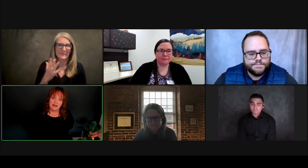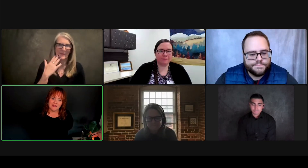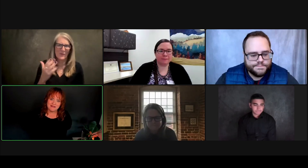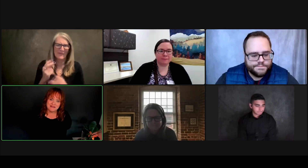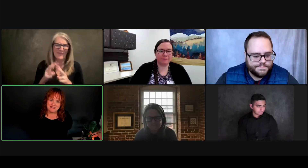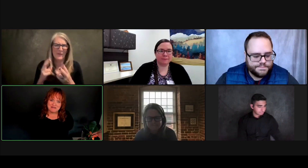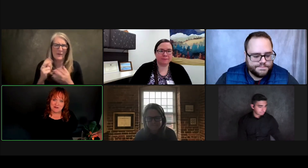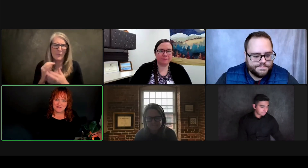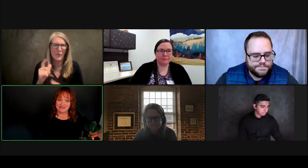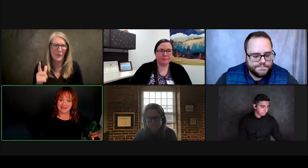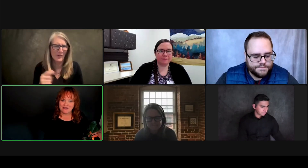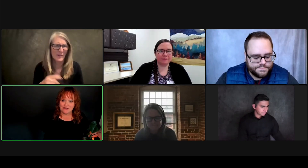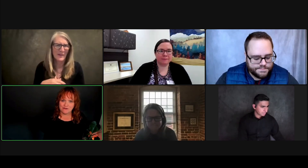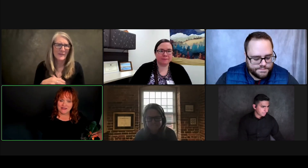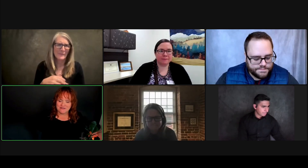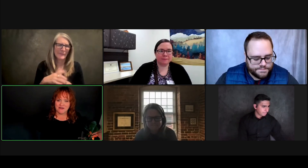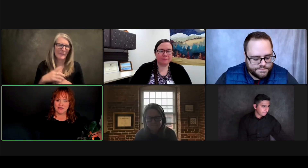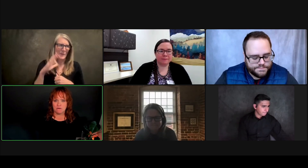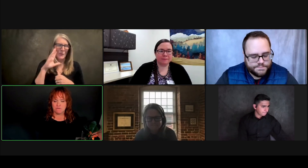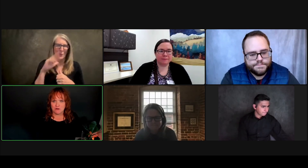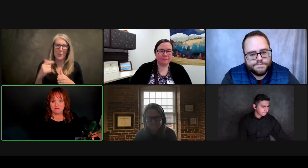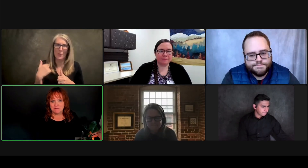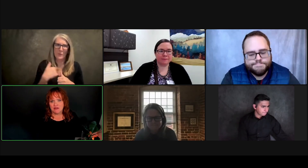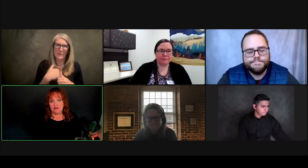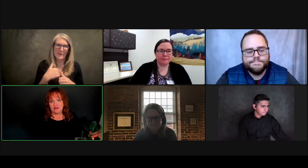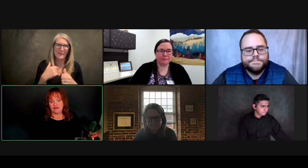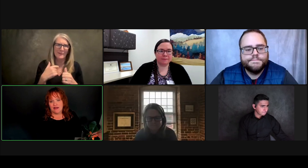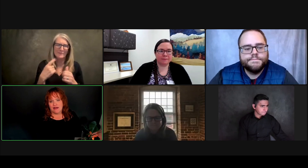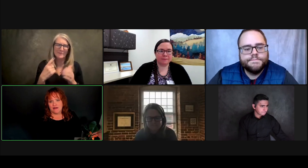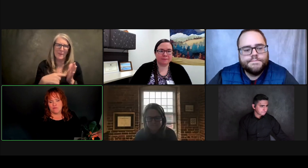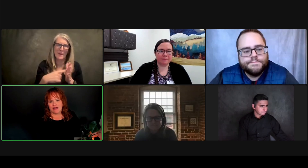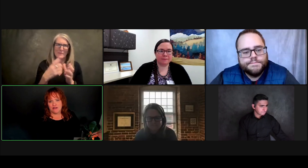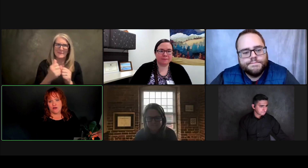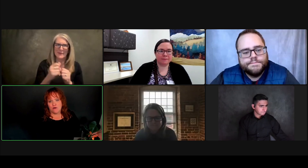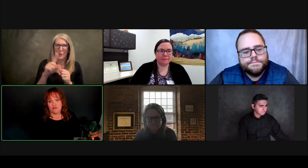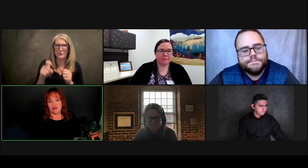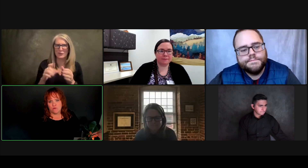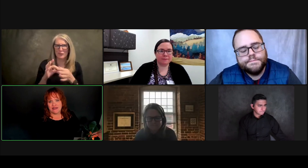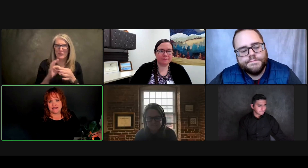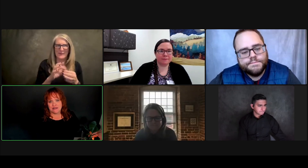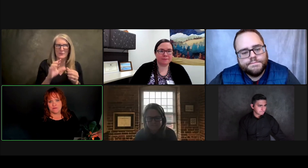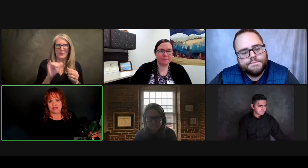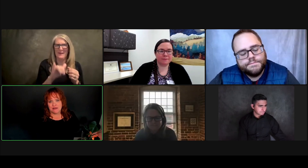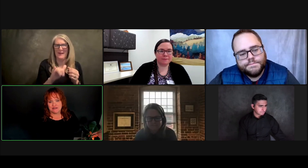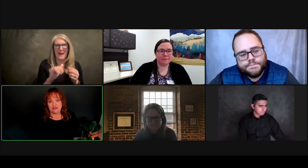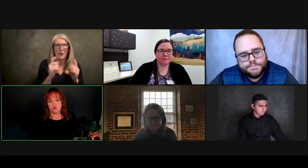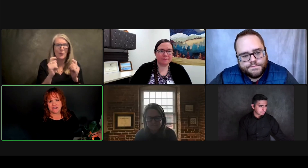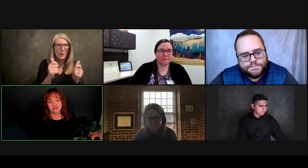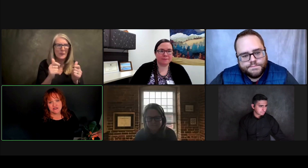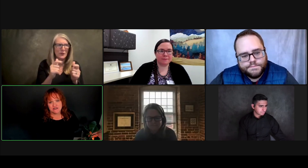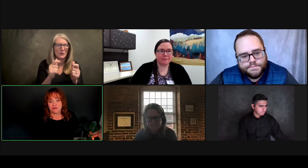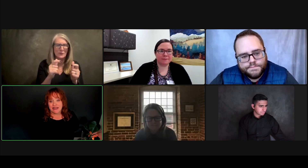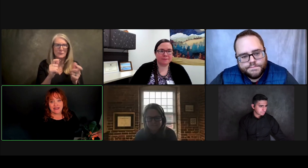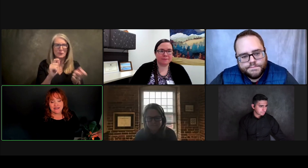OK, perfect. Thank you. That's very helpful. I know that we sometimes get questions related